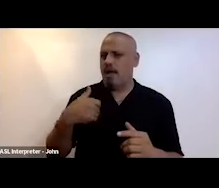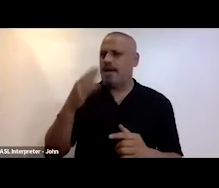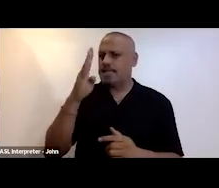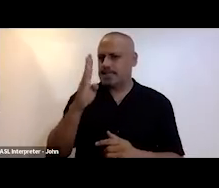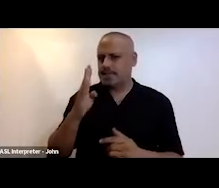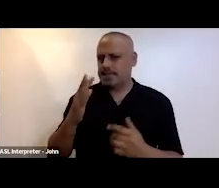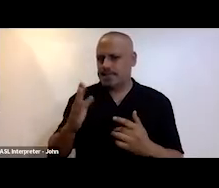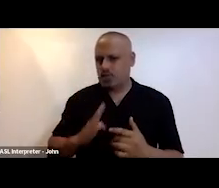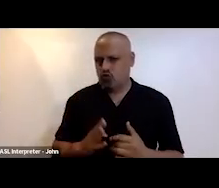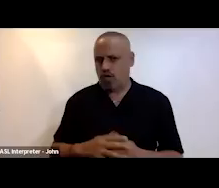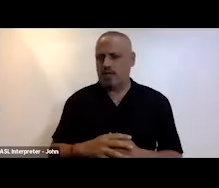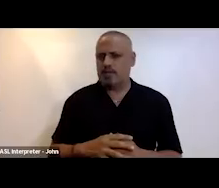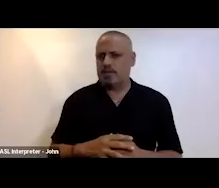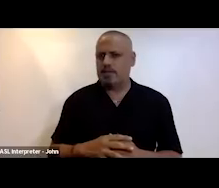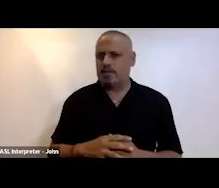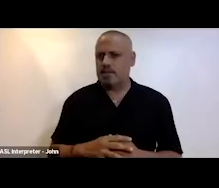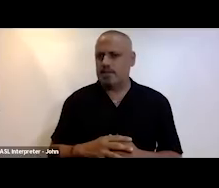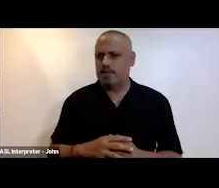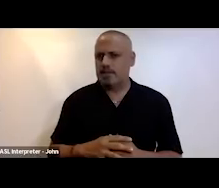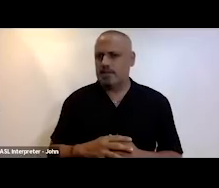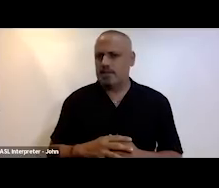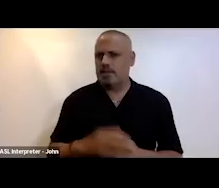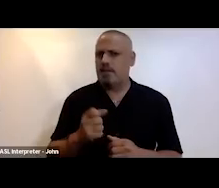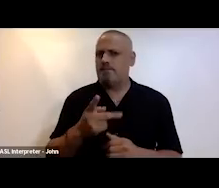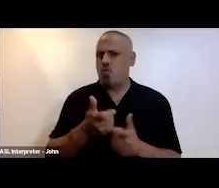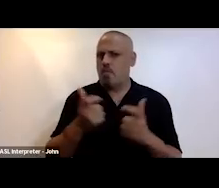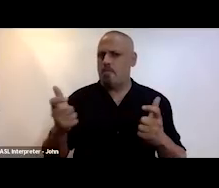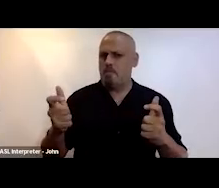and had several large holes in their unit